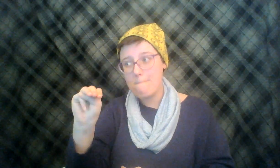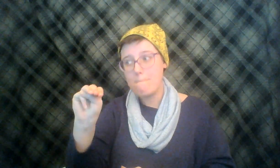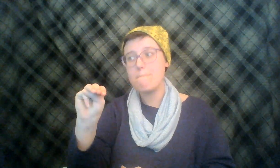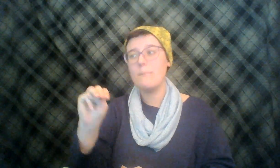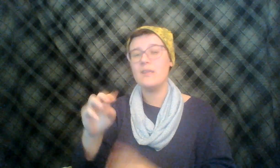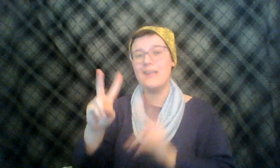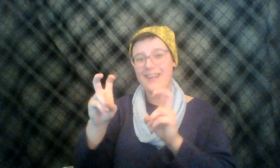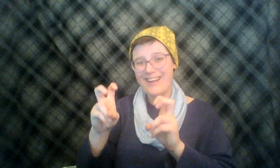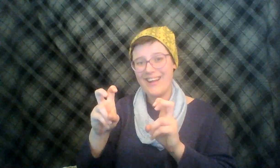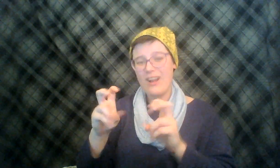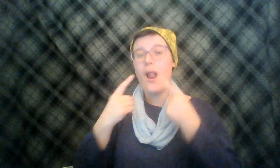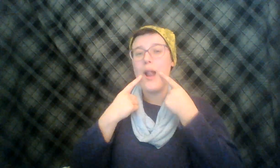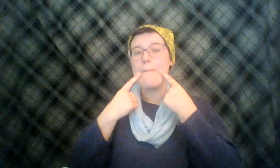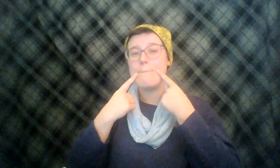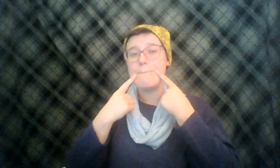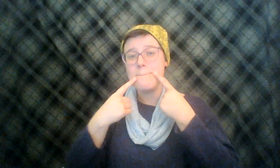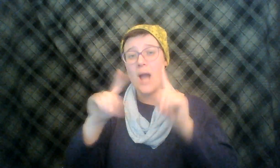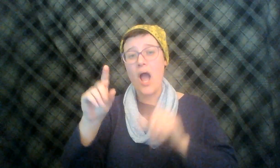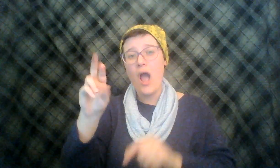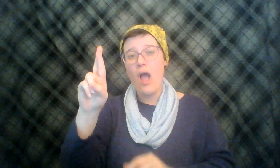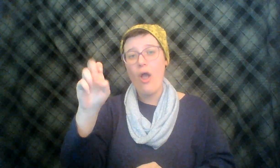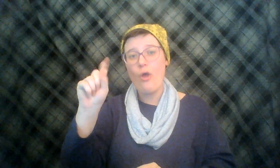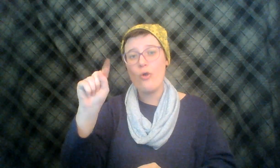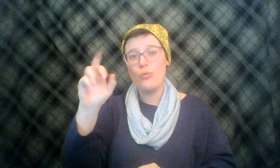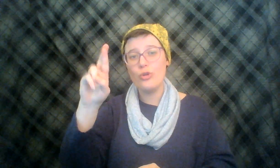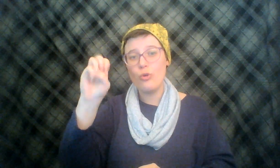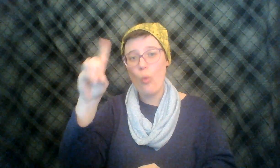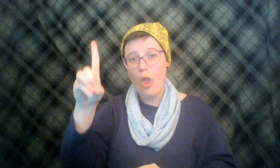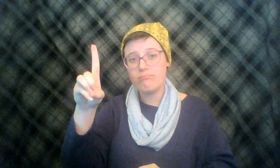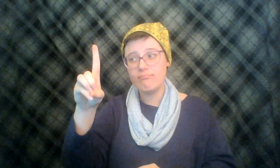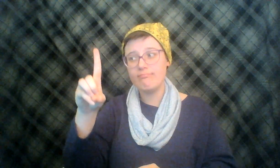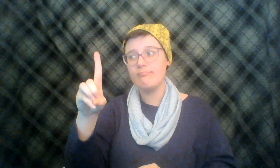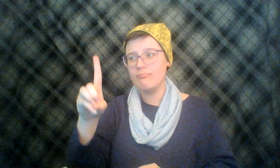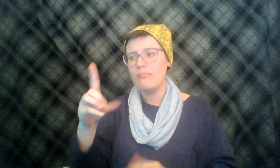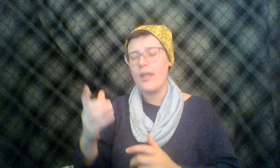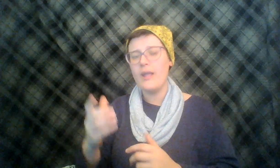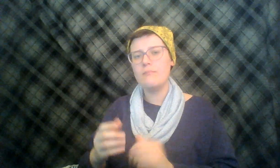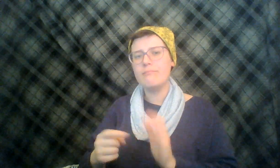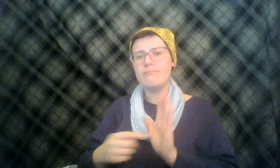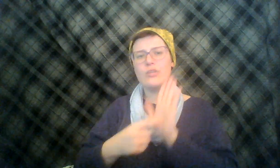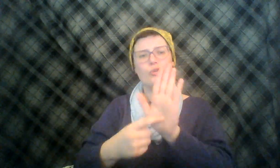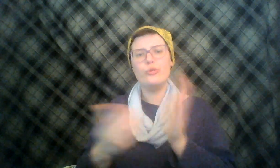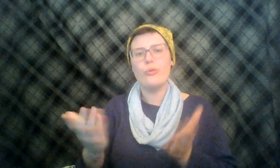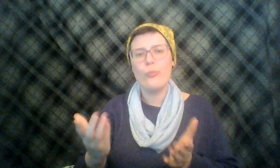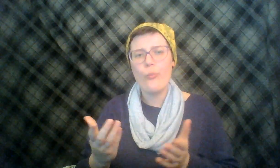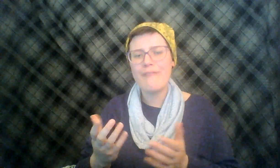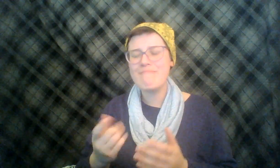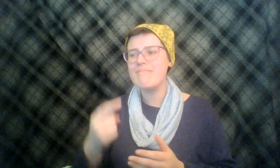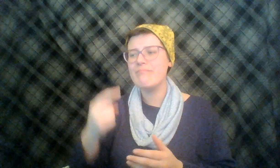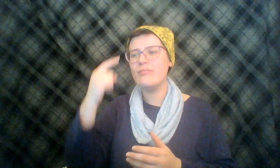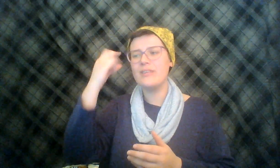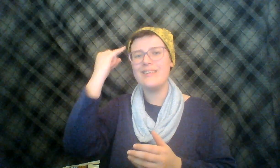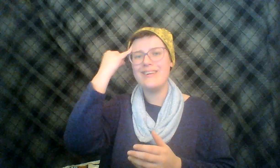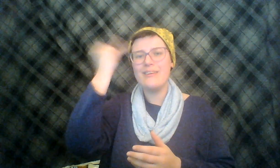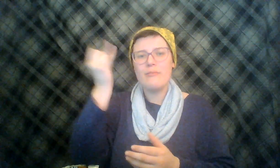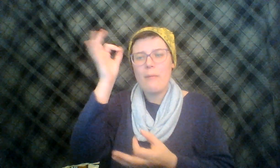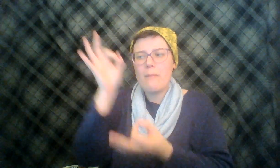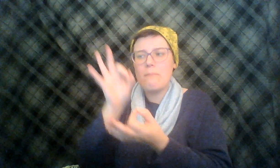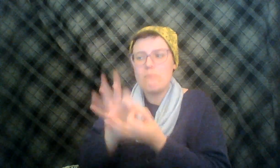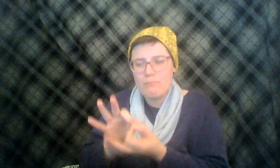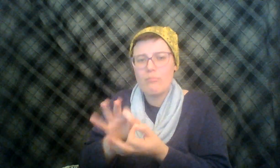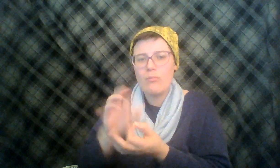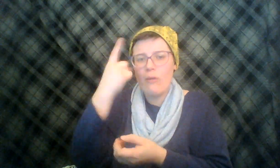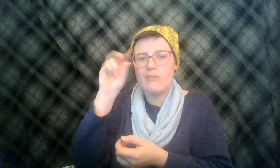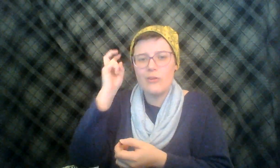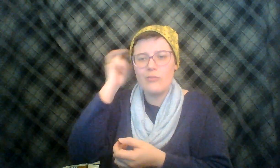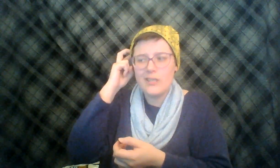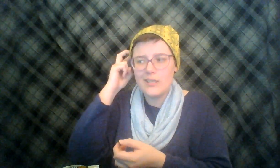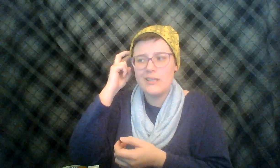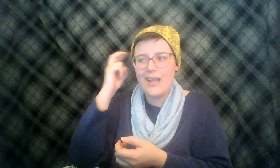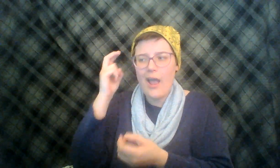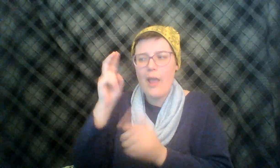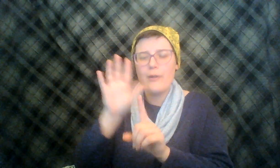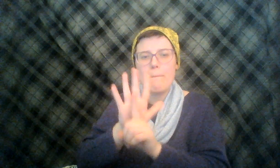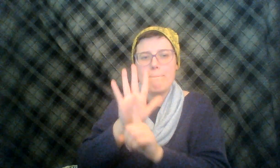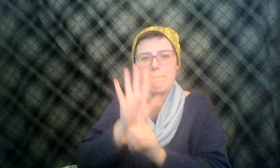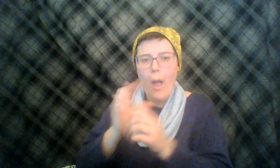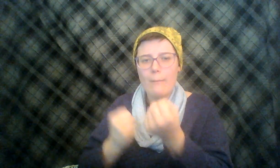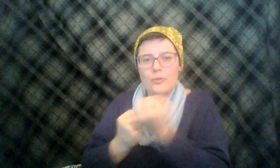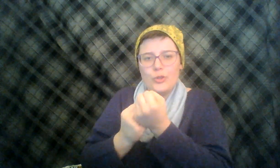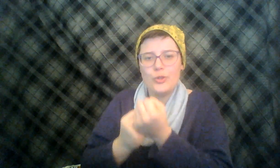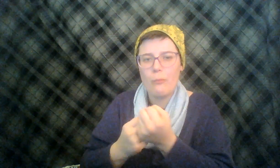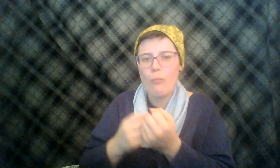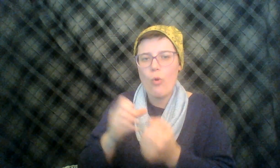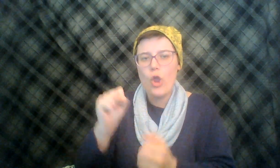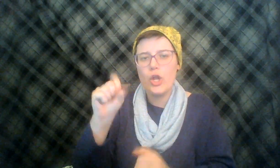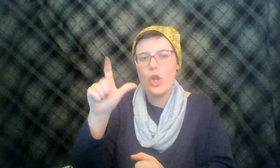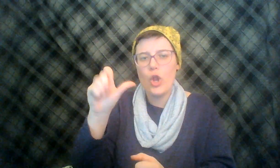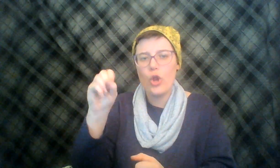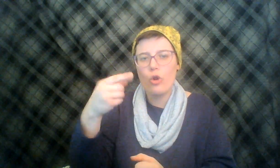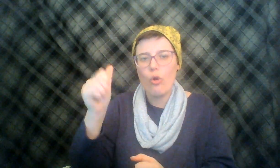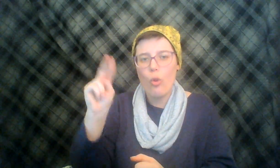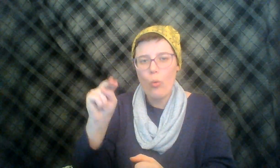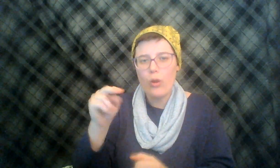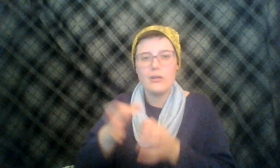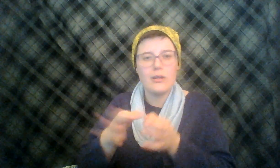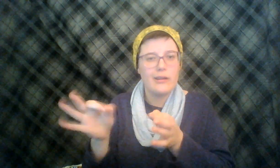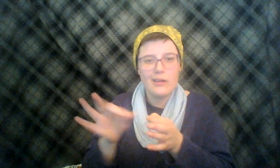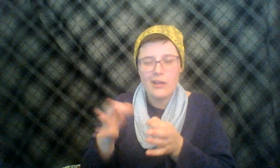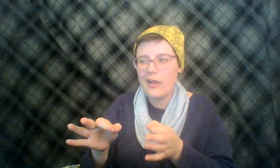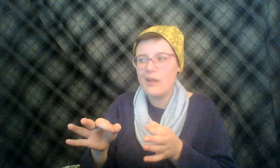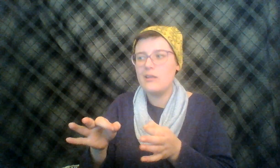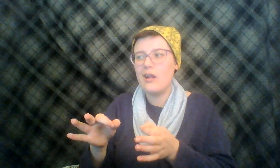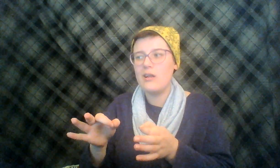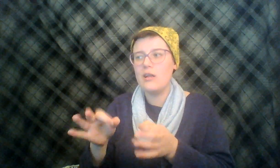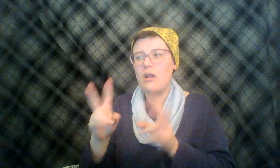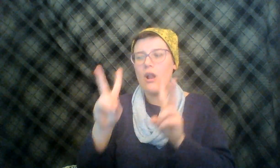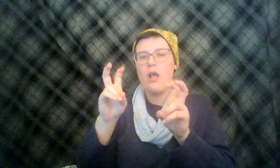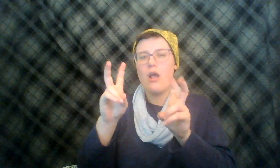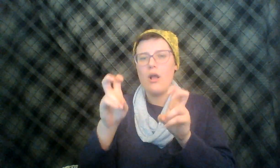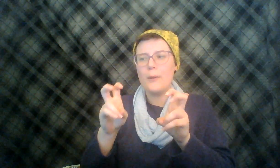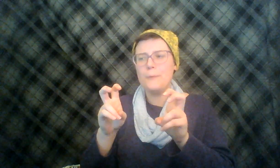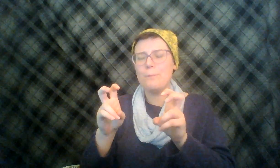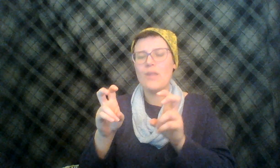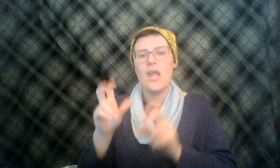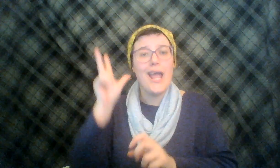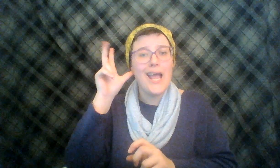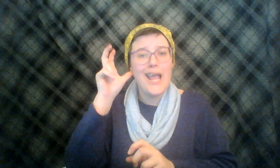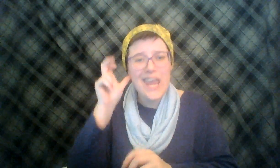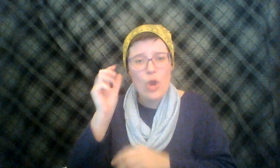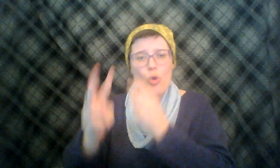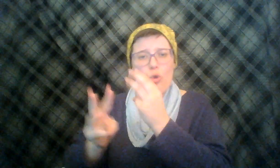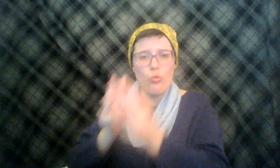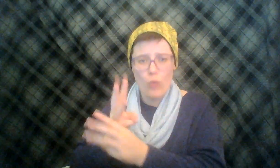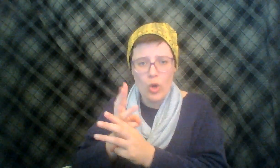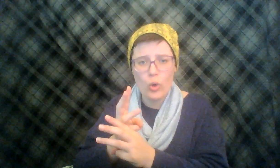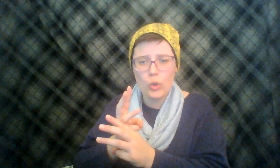entitled “Finally Restored,” literalizes the ideal “Hear the world,” a popular slogan for CI supporters.